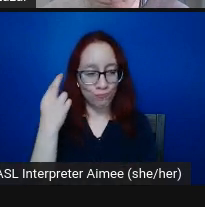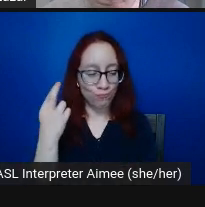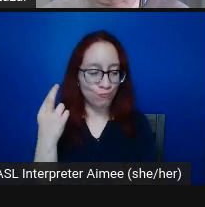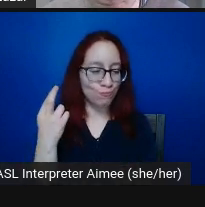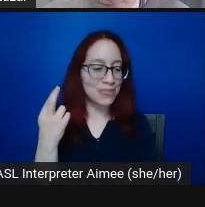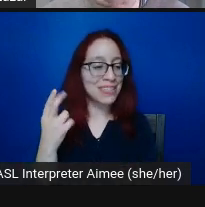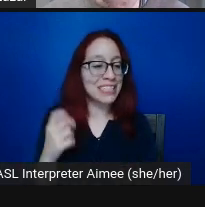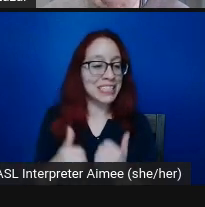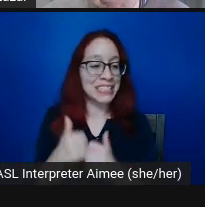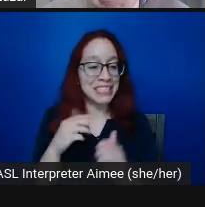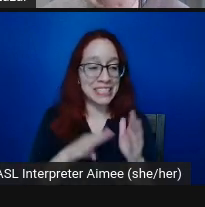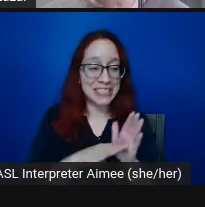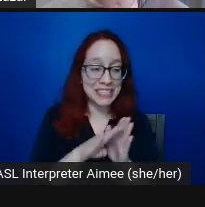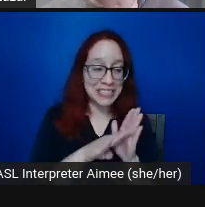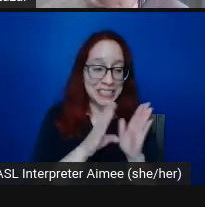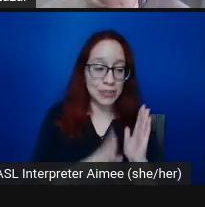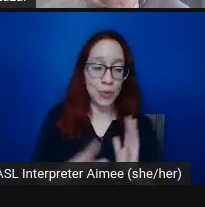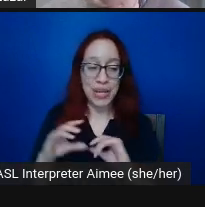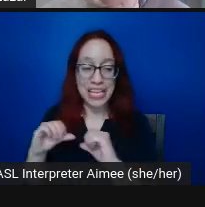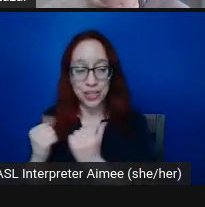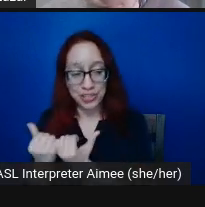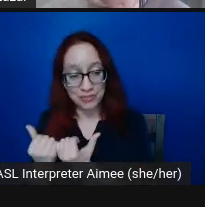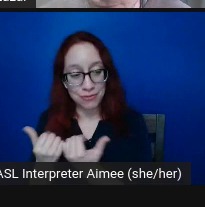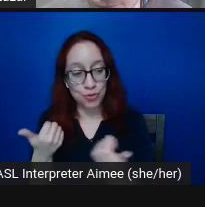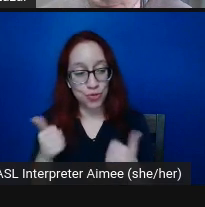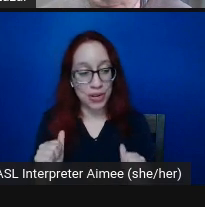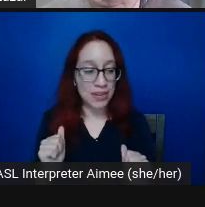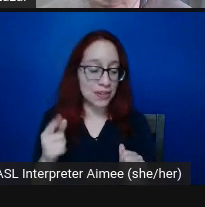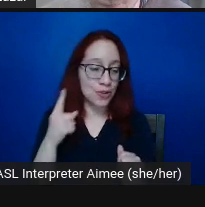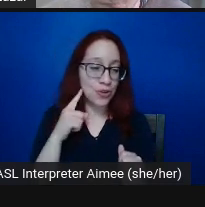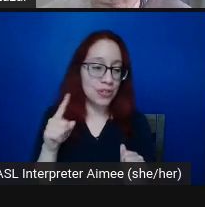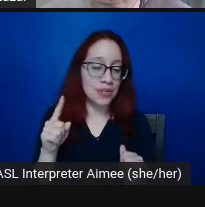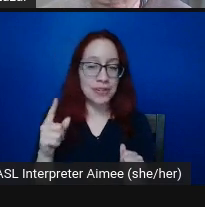or digital agency strives for that suite competitive edge.